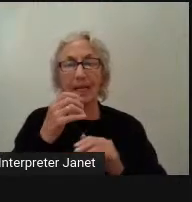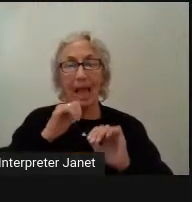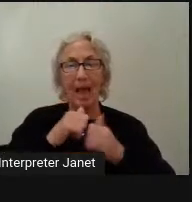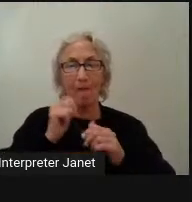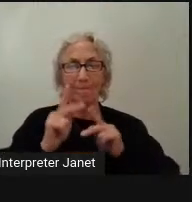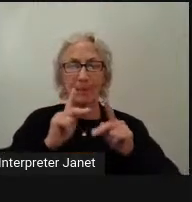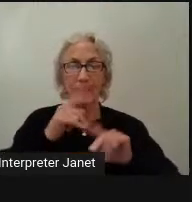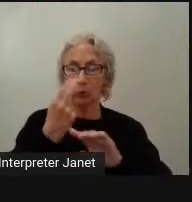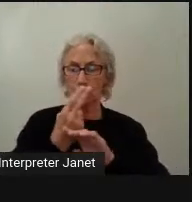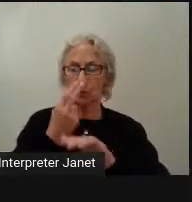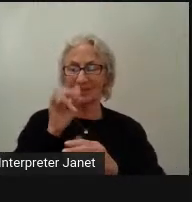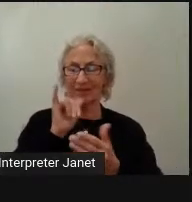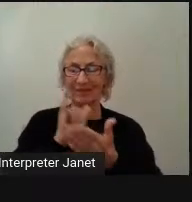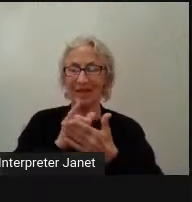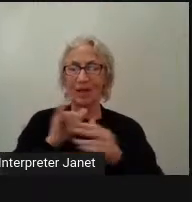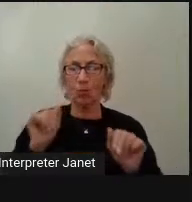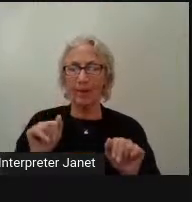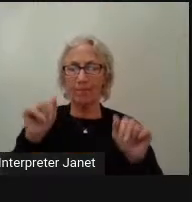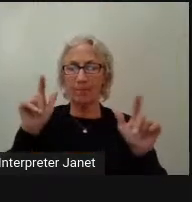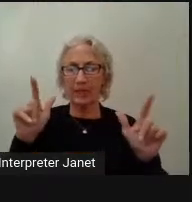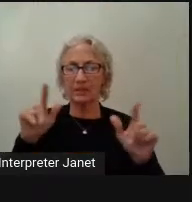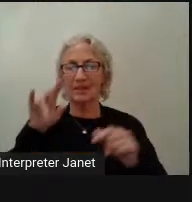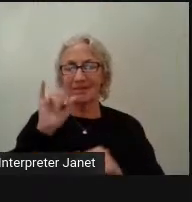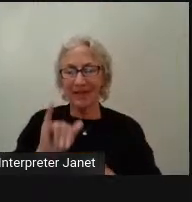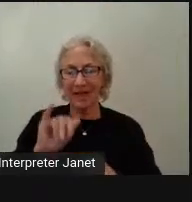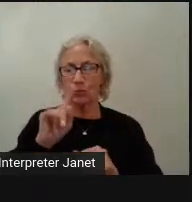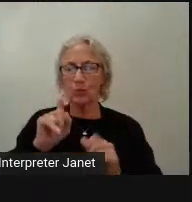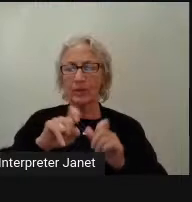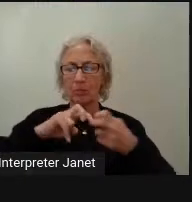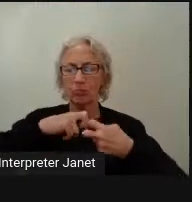But some of the things when it comes to the users in the way they